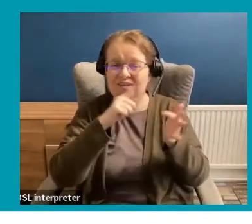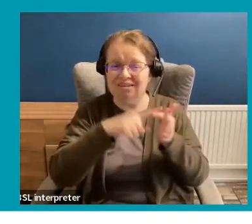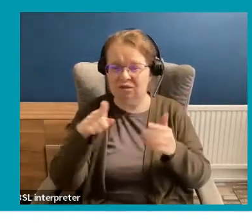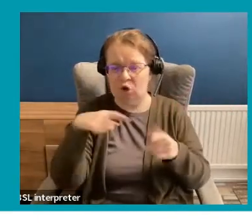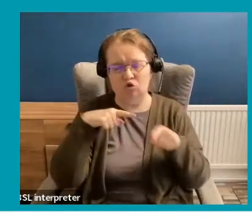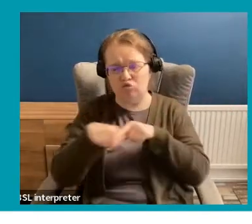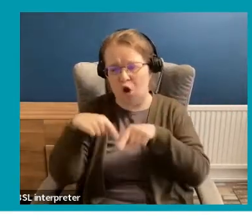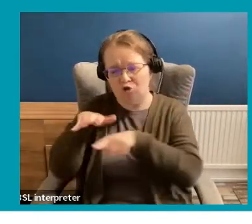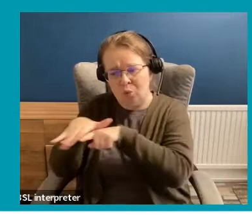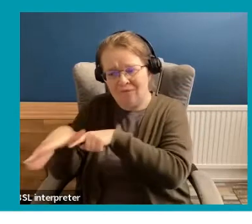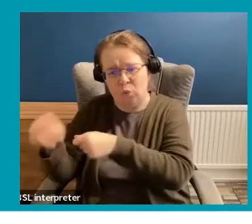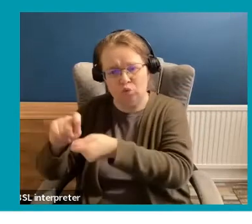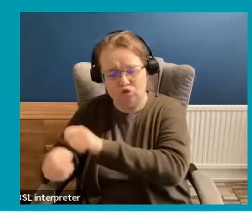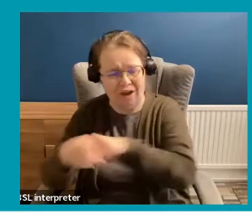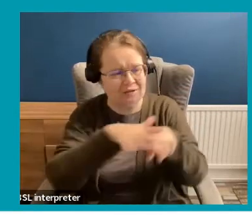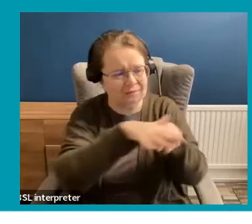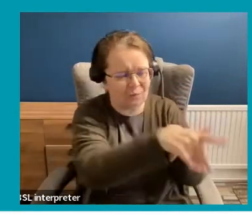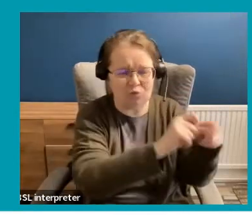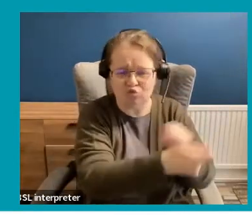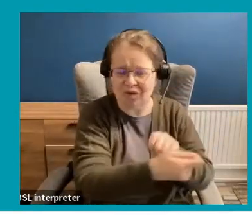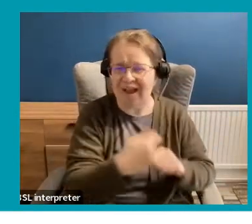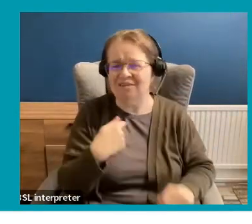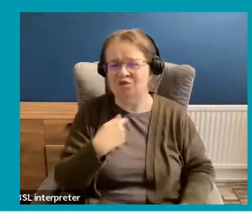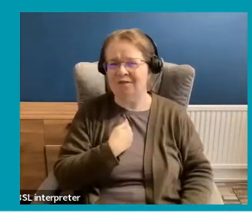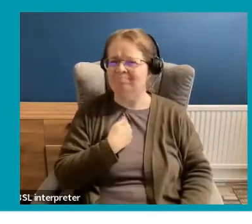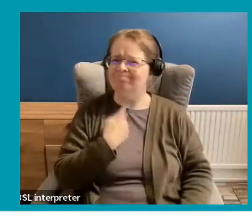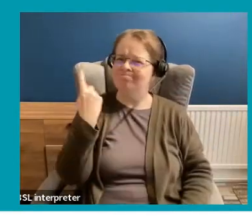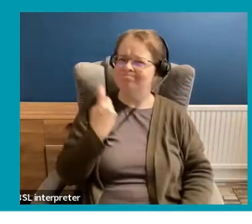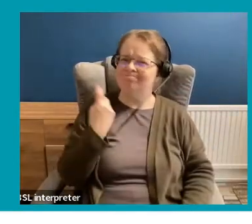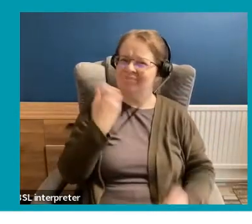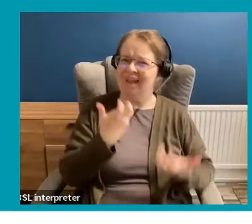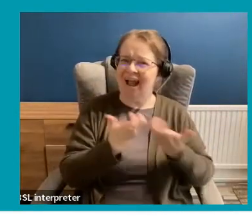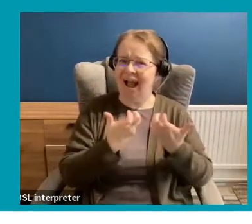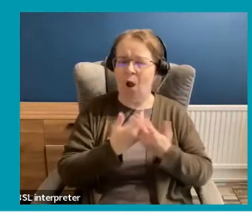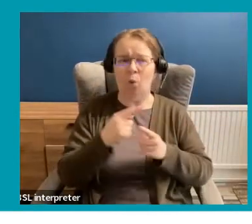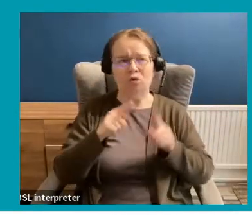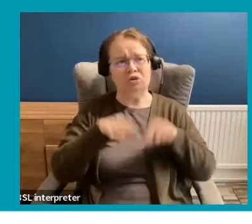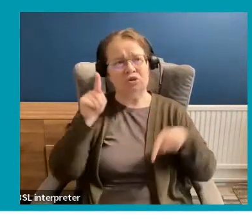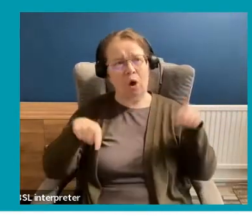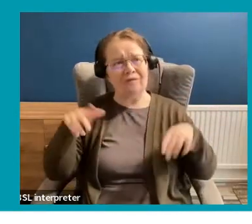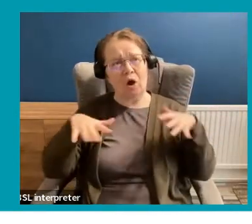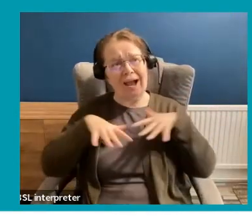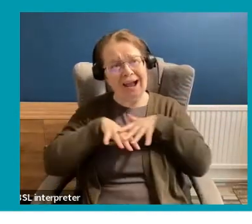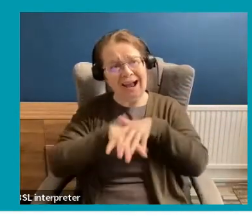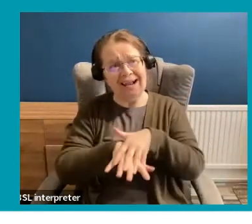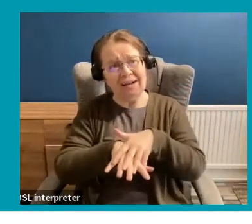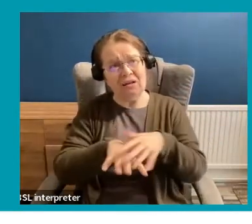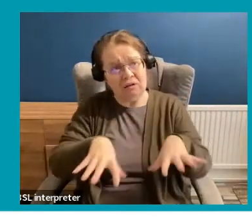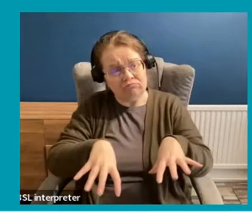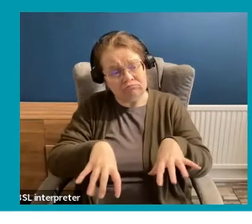Thinking about how do we actually get diversity and inclusion implemented in a sustainable way.